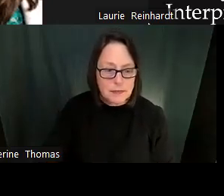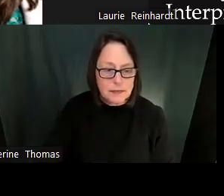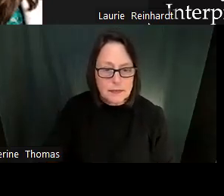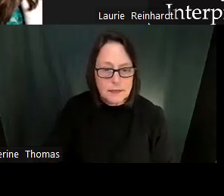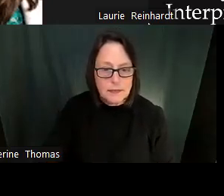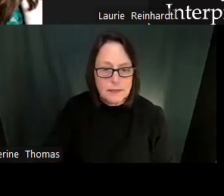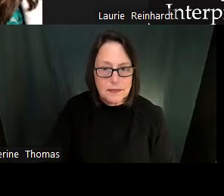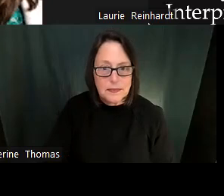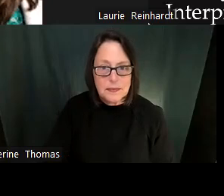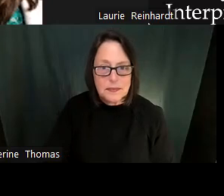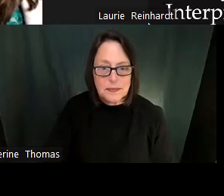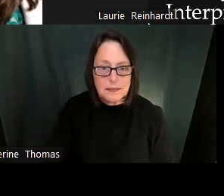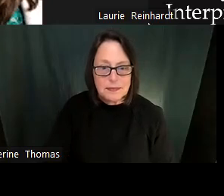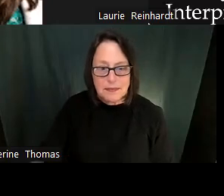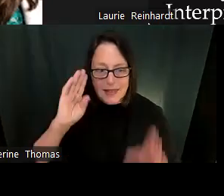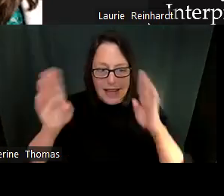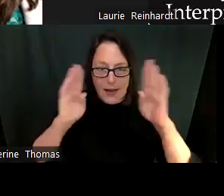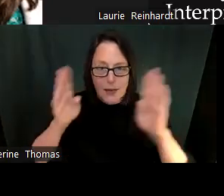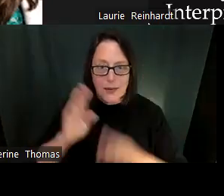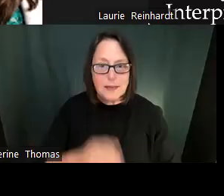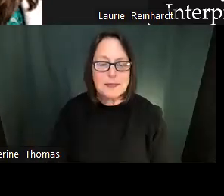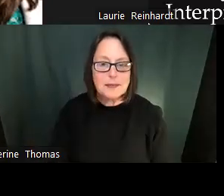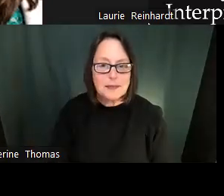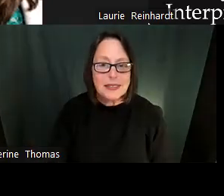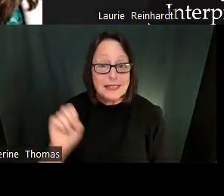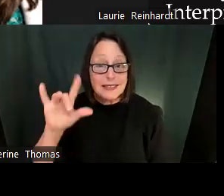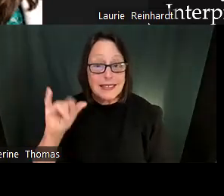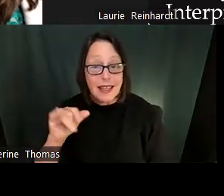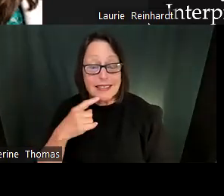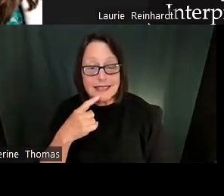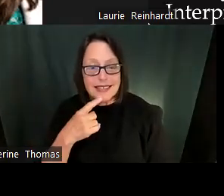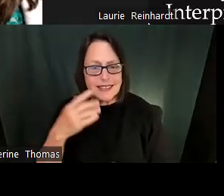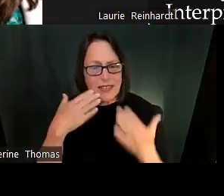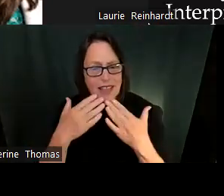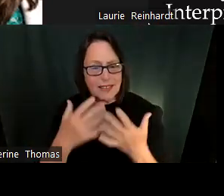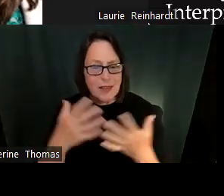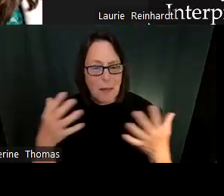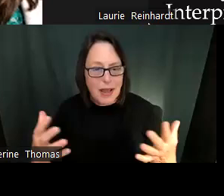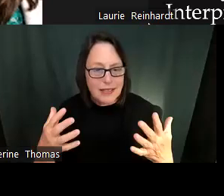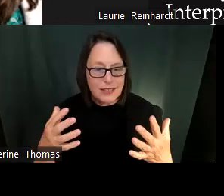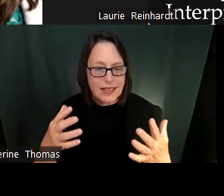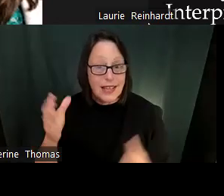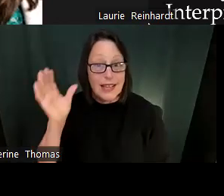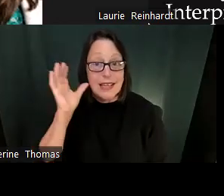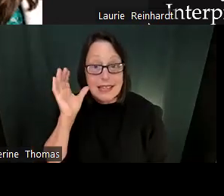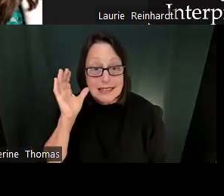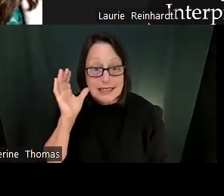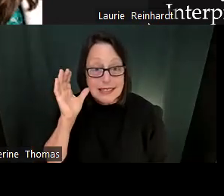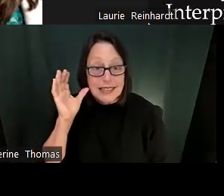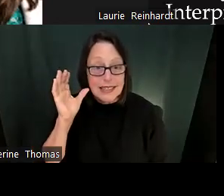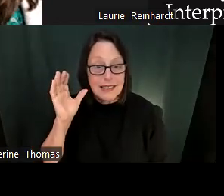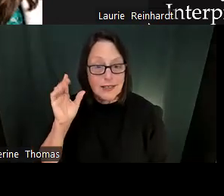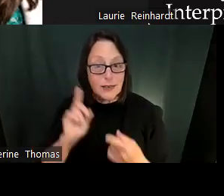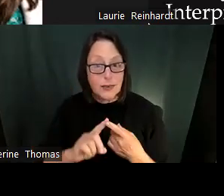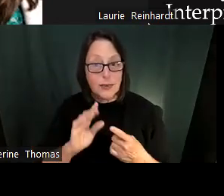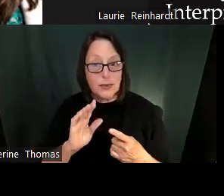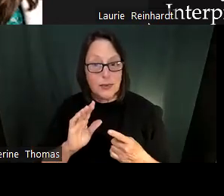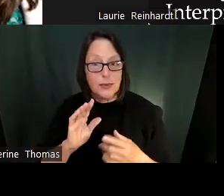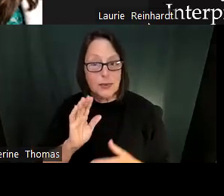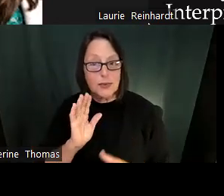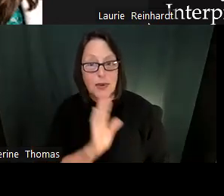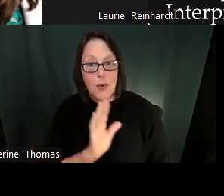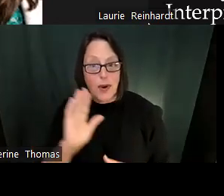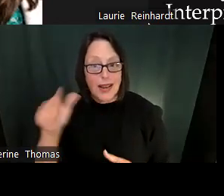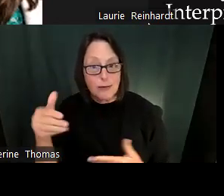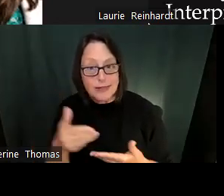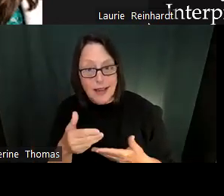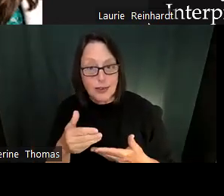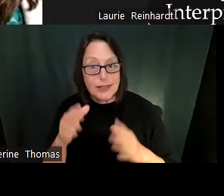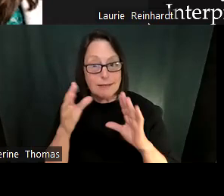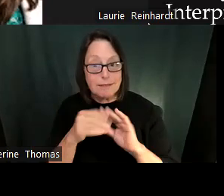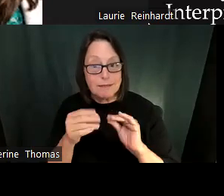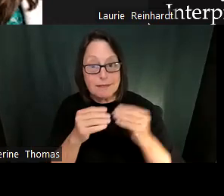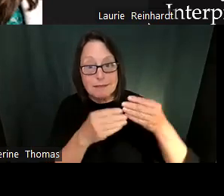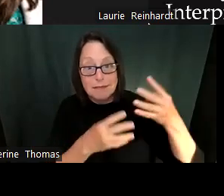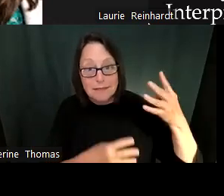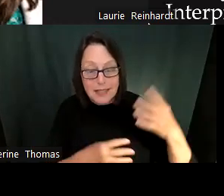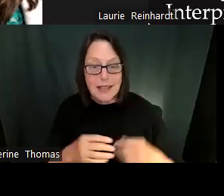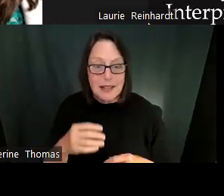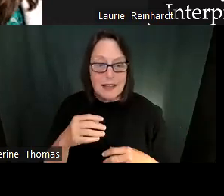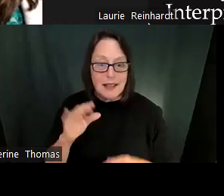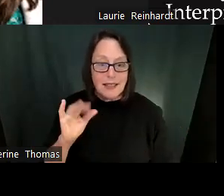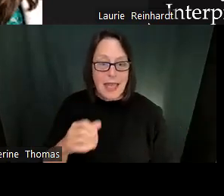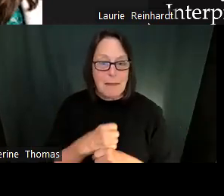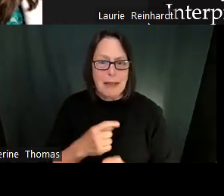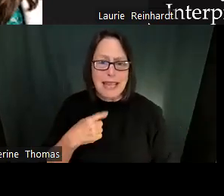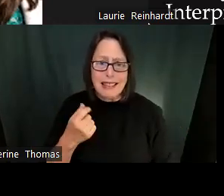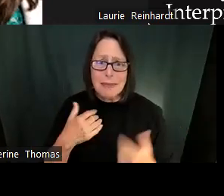We're going to stop. To just have a conversation. So Sally. Tell us a little bit about yourself.